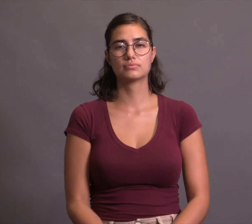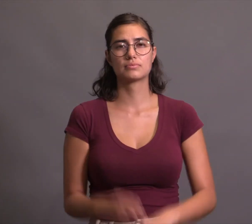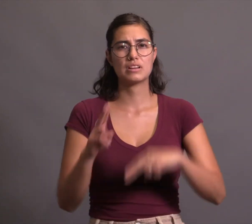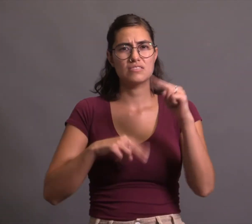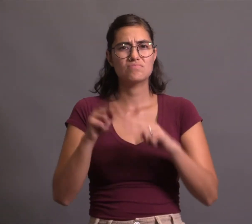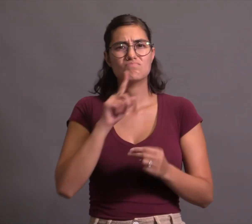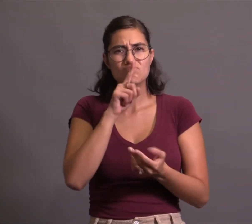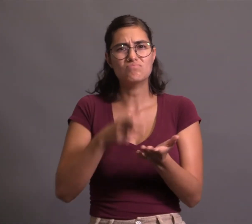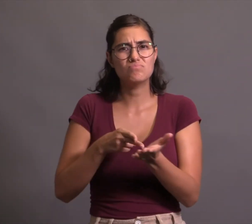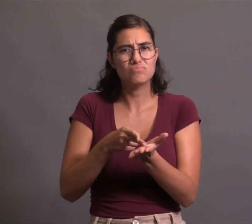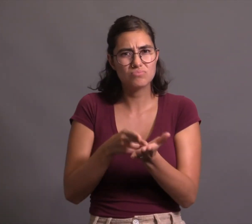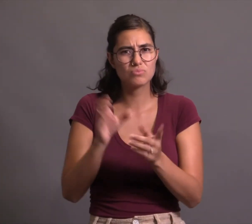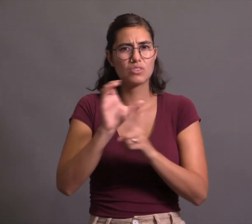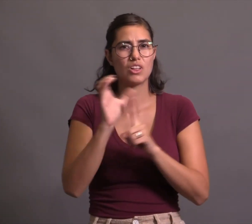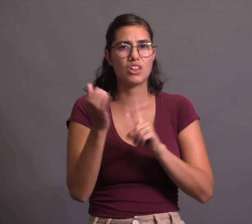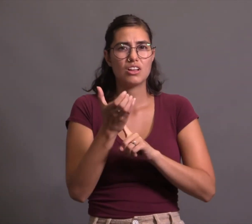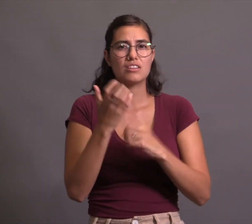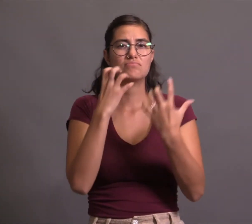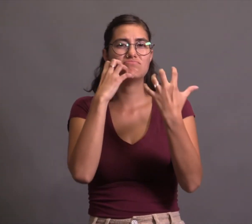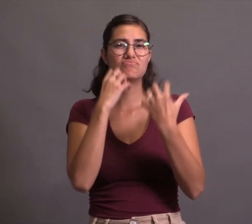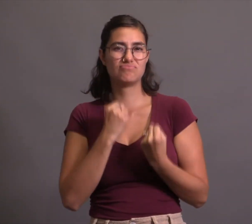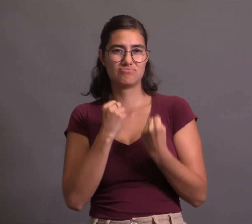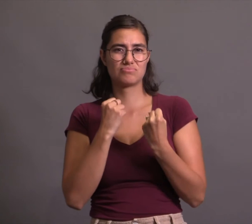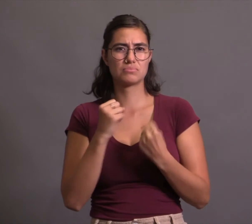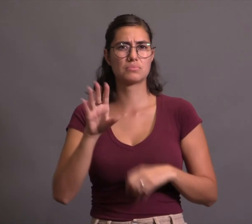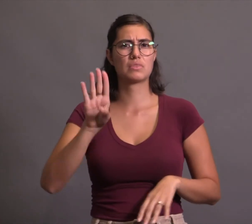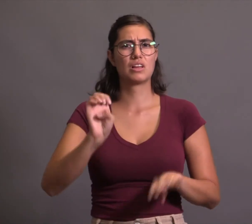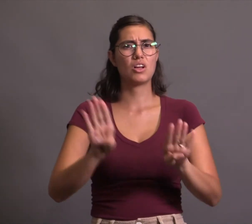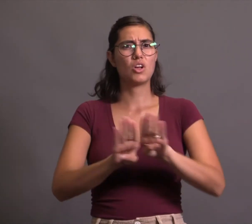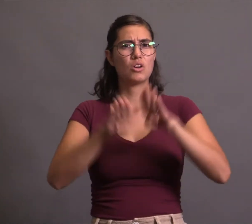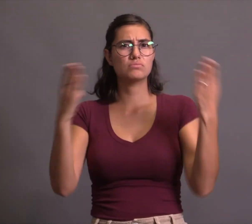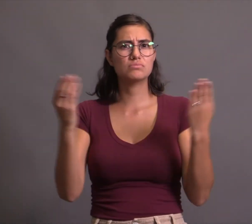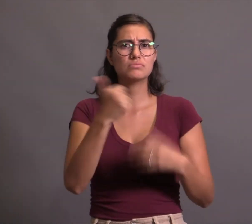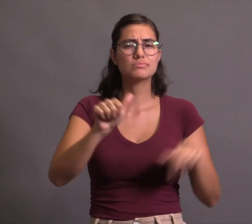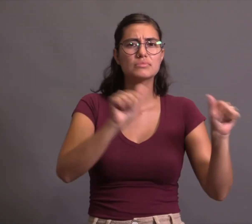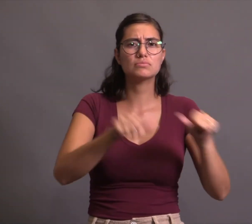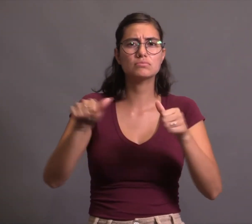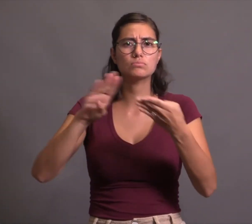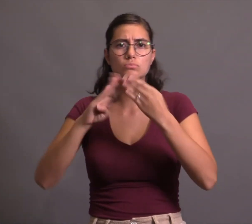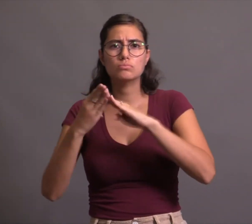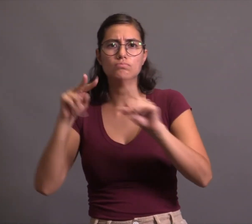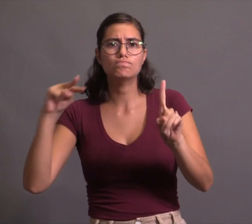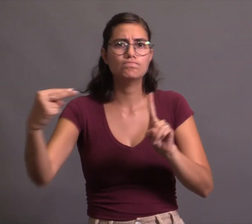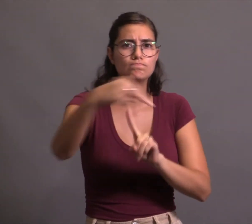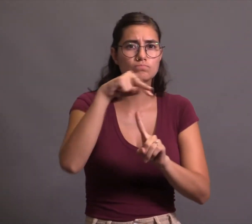Build an authentic culture of caring. Be open to all possible communities and perspectives.